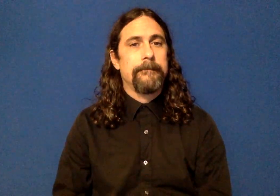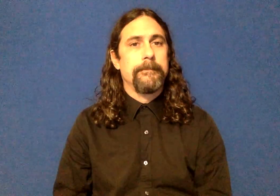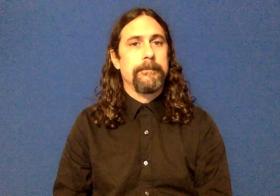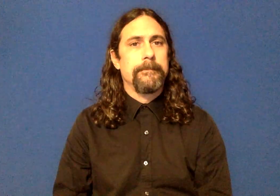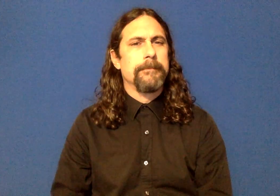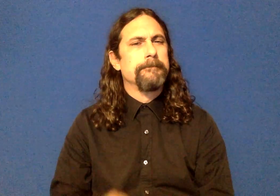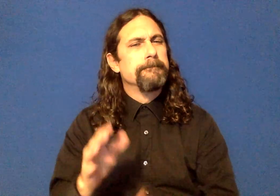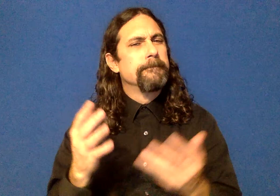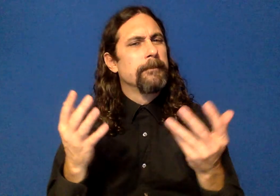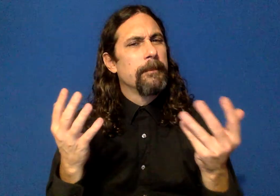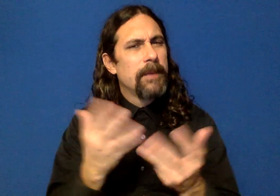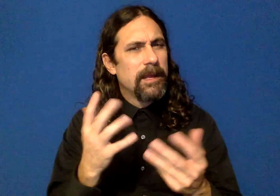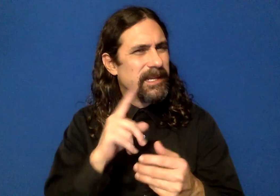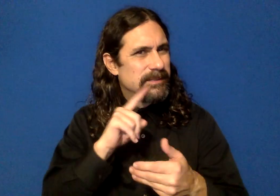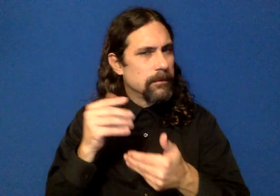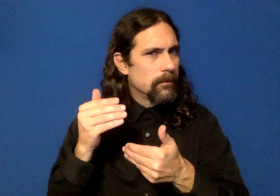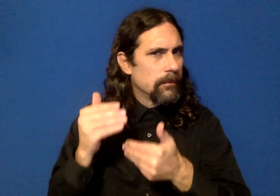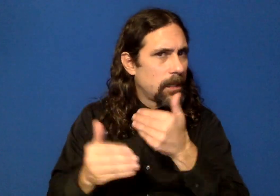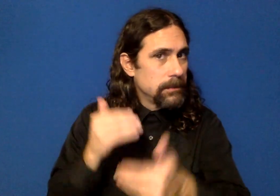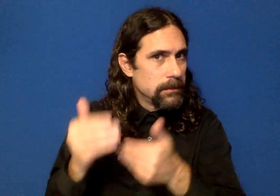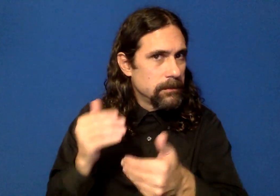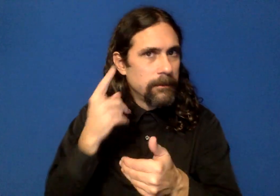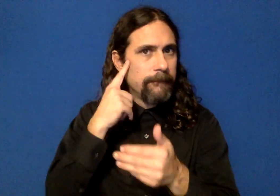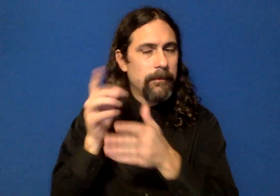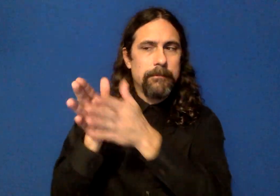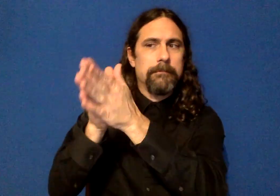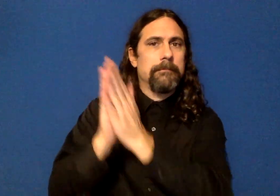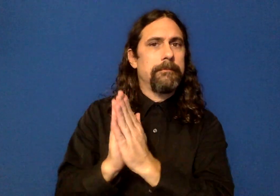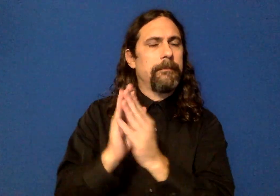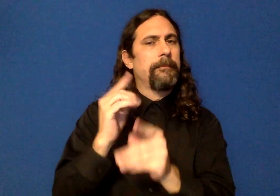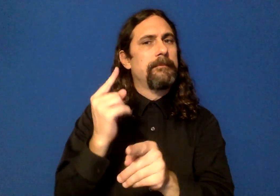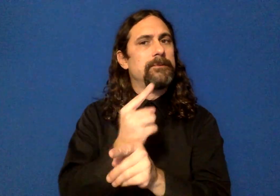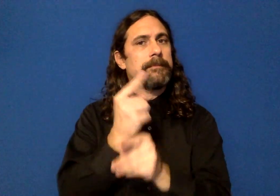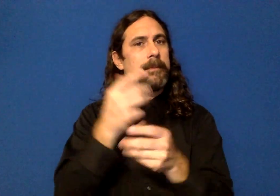What is the process for requesting a reasonable accommodation